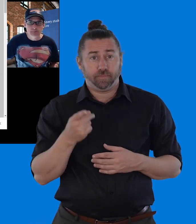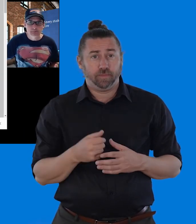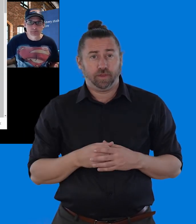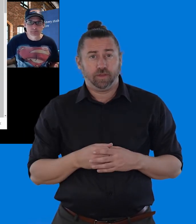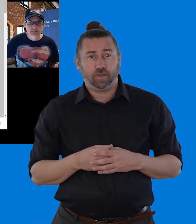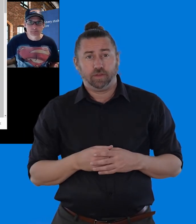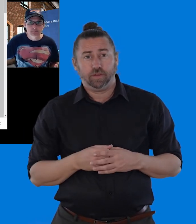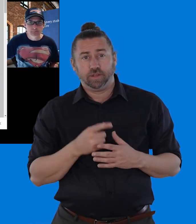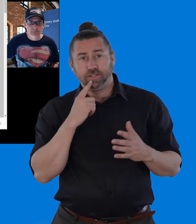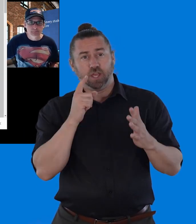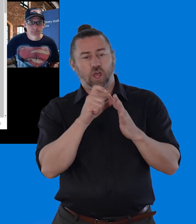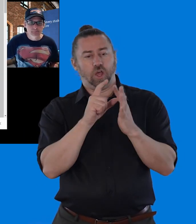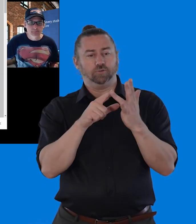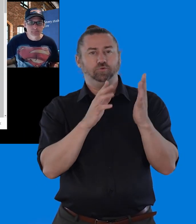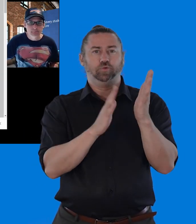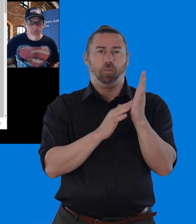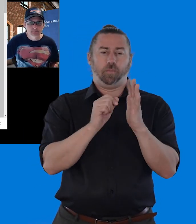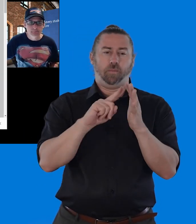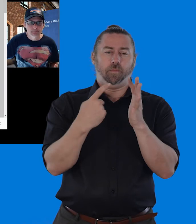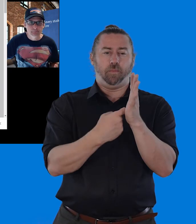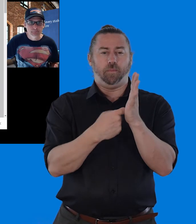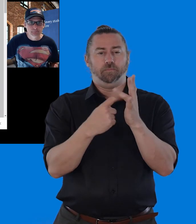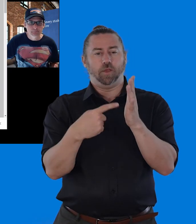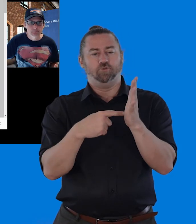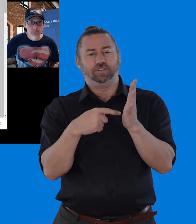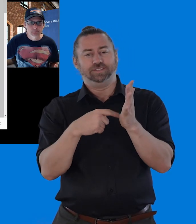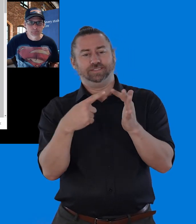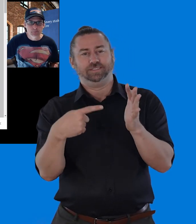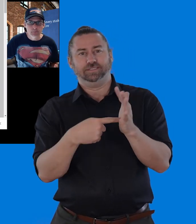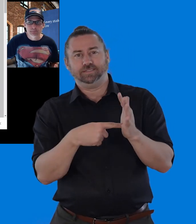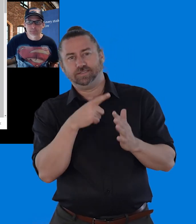Dominic Perrottet wins leadership ballot to become next premier of NSW. (VIDEO ENDS).